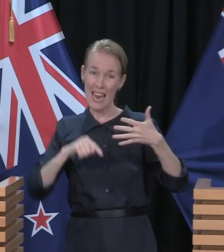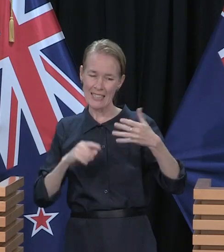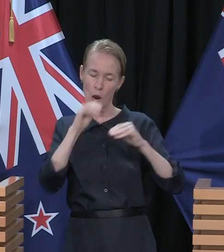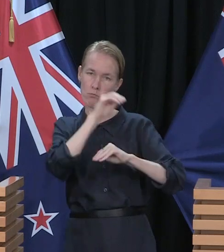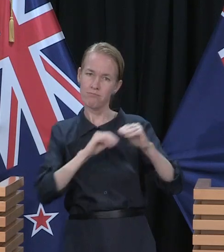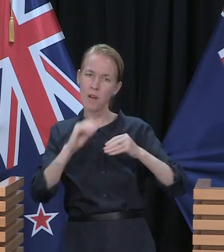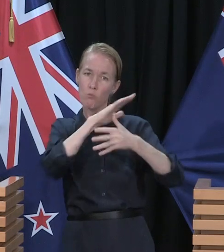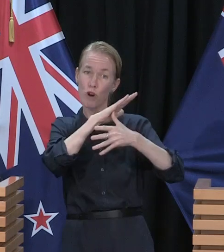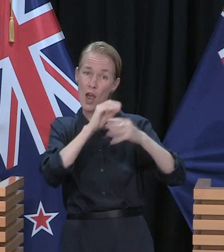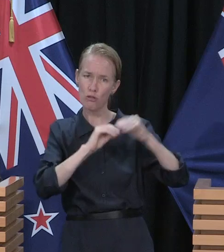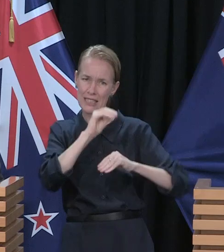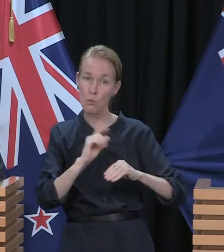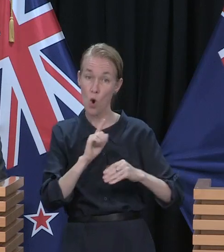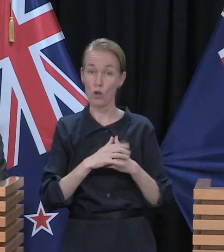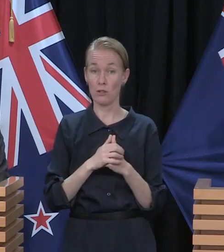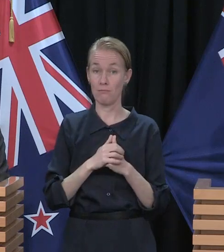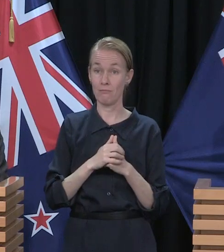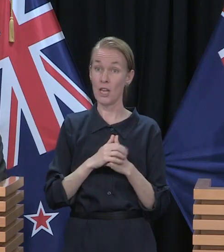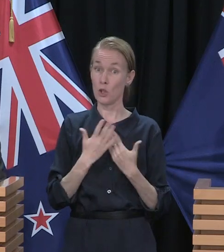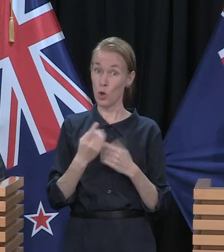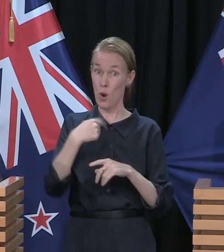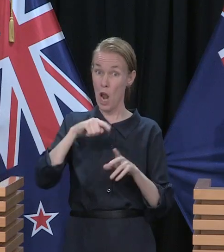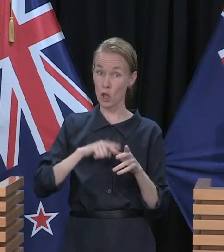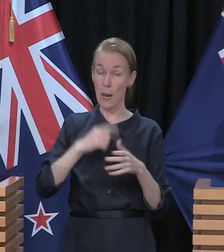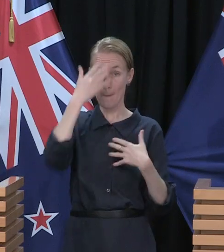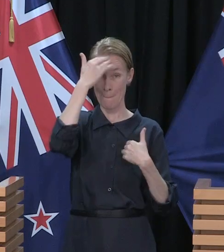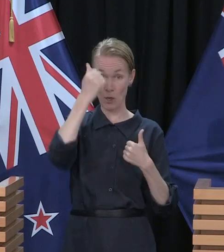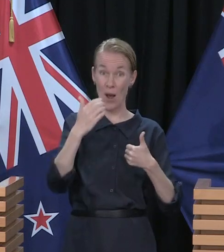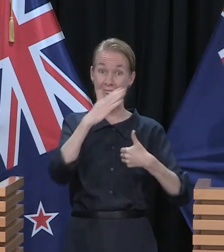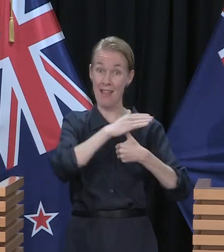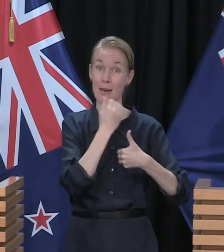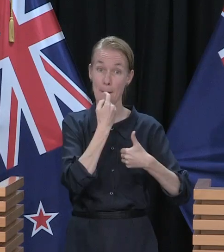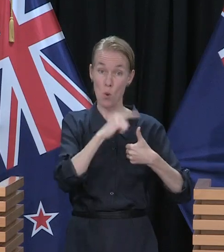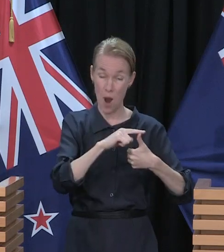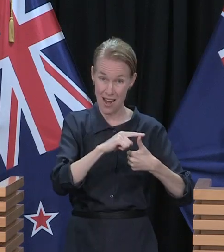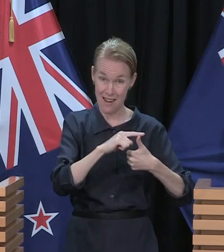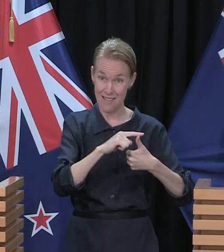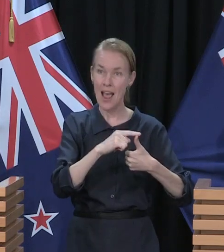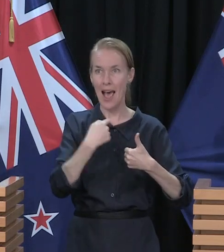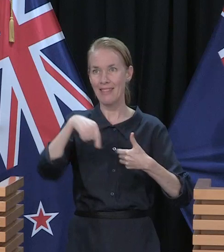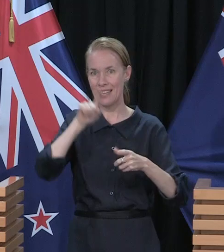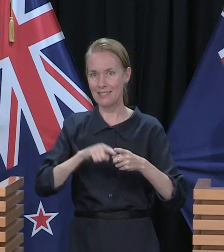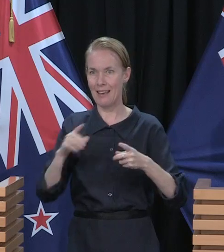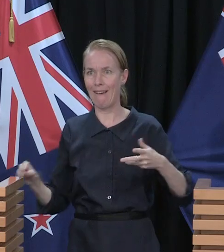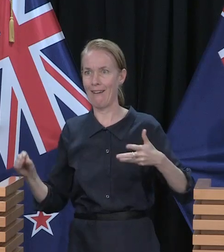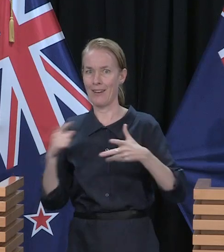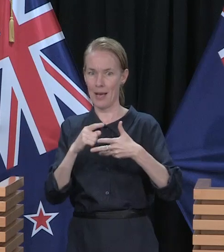year's Budget - sorry, mental health was our big focus for last year's Budget. Then COVID-19 came along as has